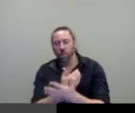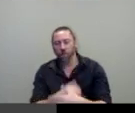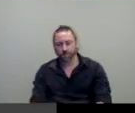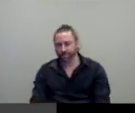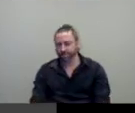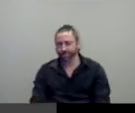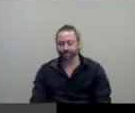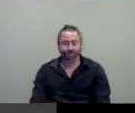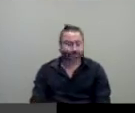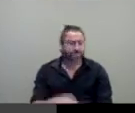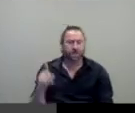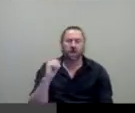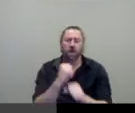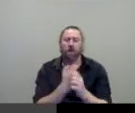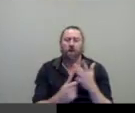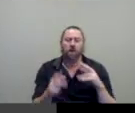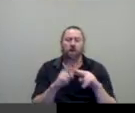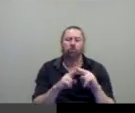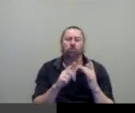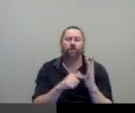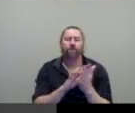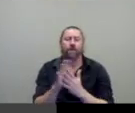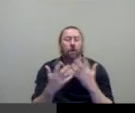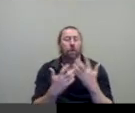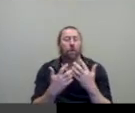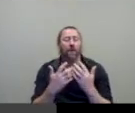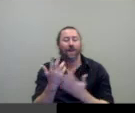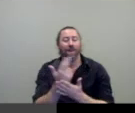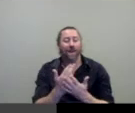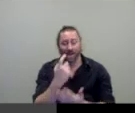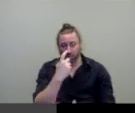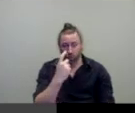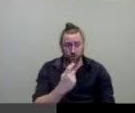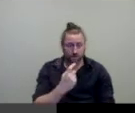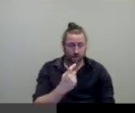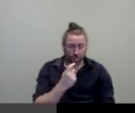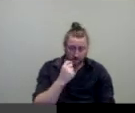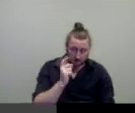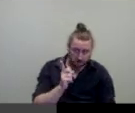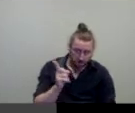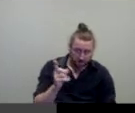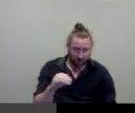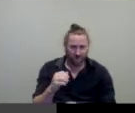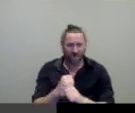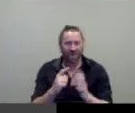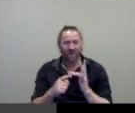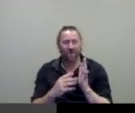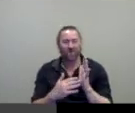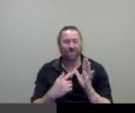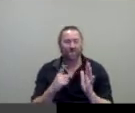so the Griffith University Art Museum just down the road here from gomer recently mounted a solo